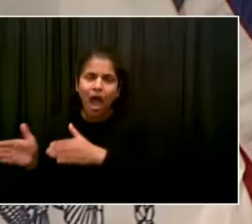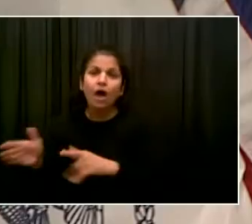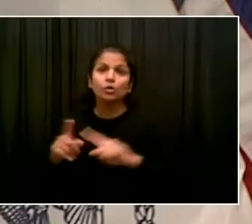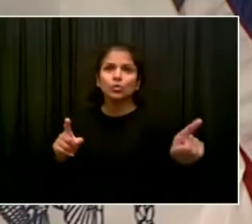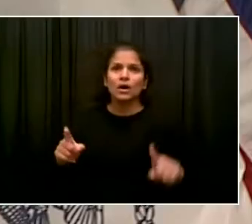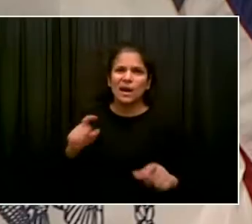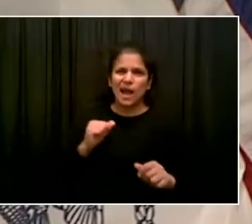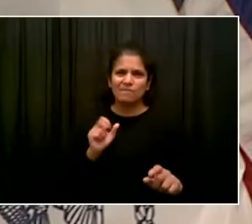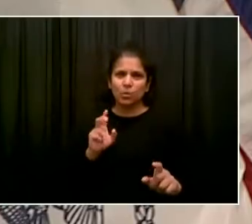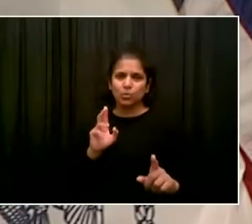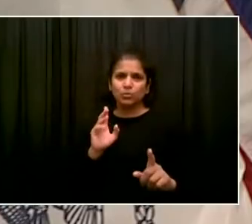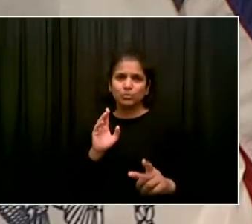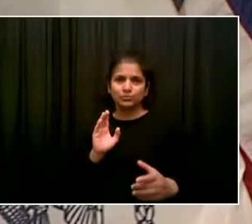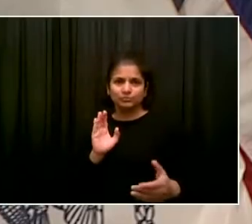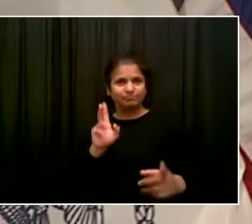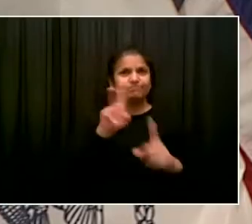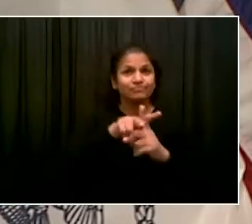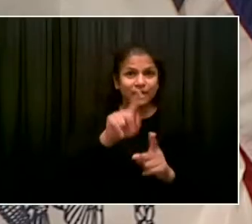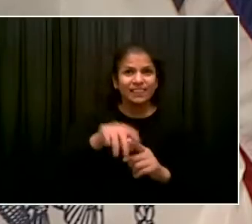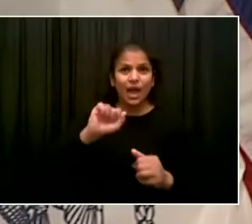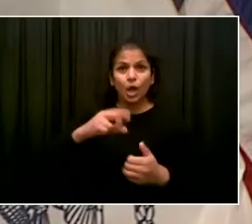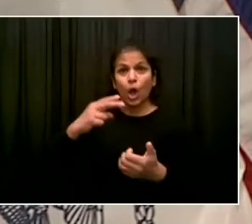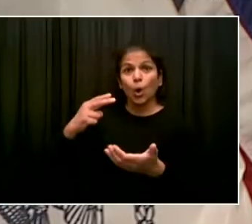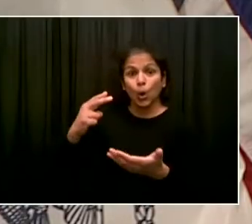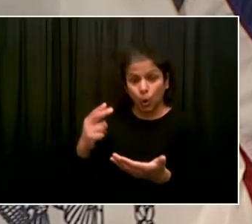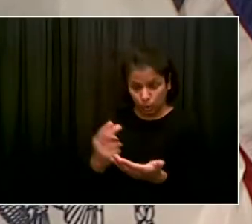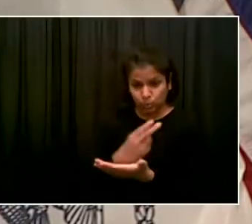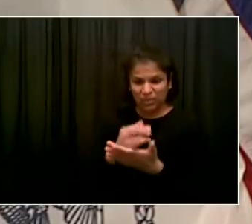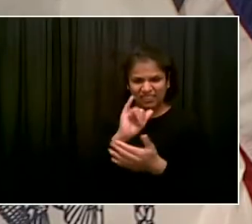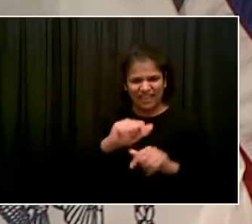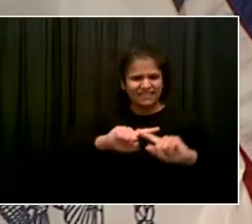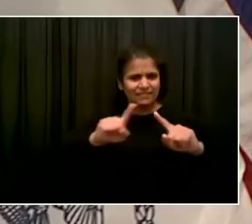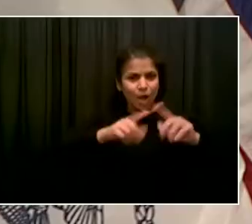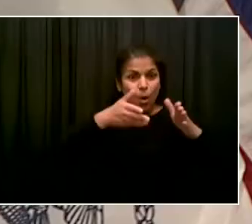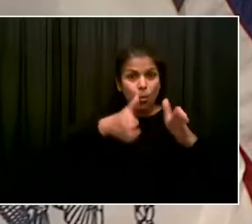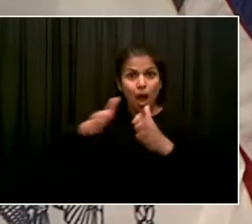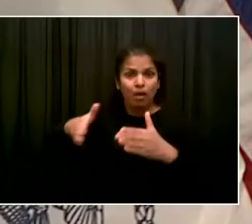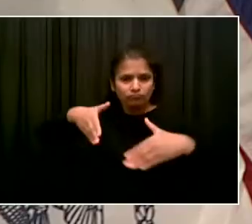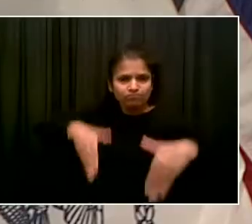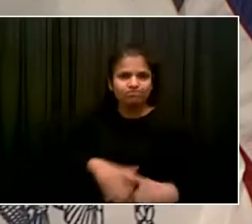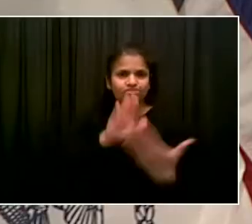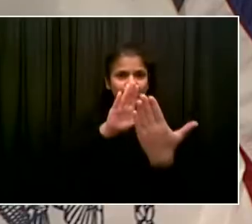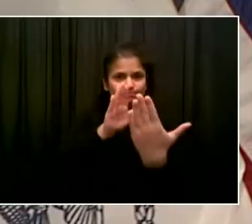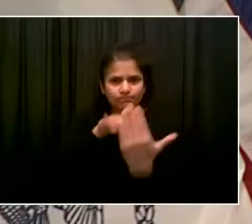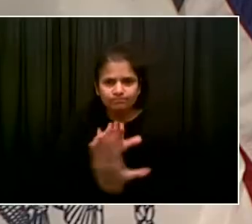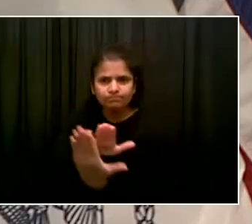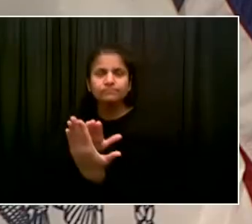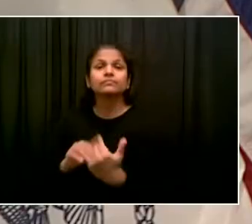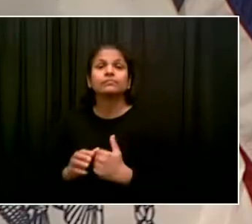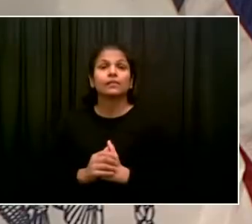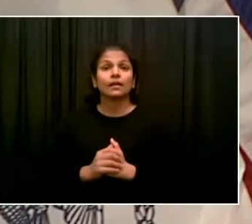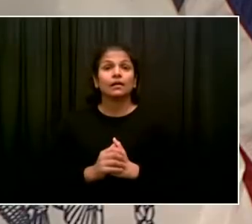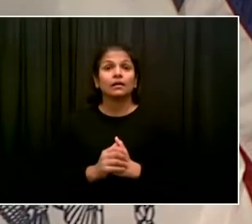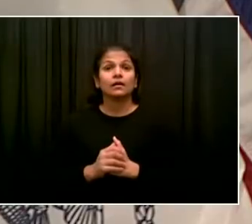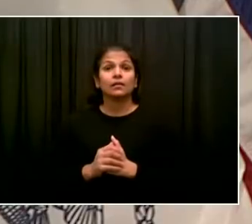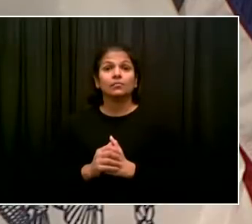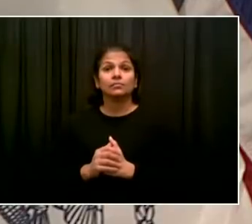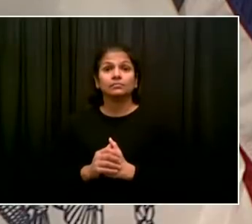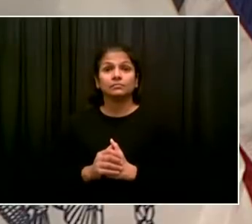RECOGNIZE THERE ARE APPROACHES WE HAVE AND USE THE THAT IT IS TIME TO USE. WHEN IT COMES TO STOPPING